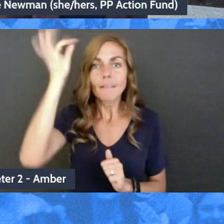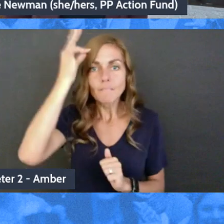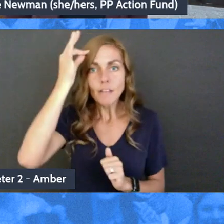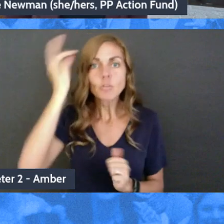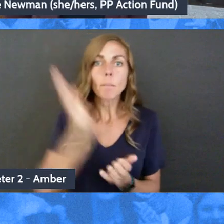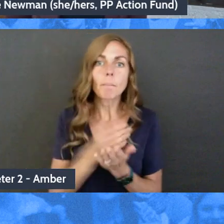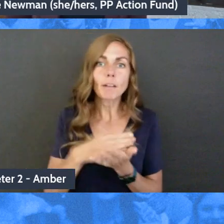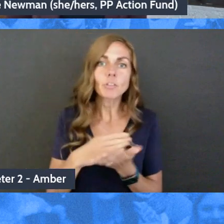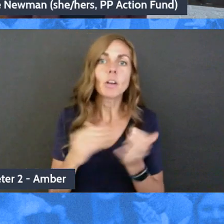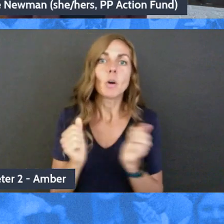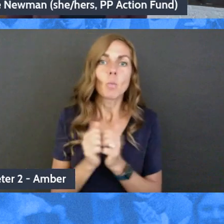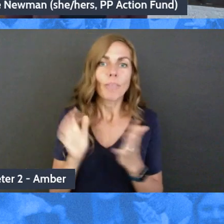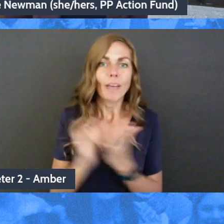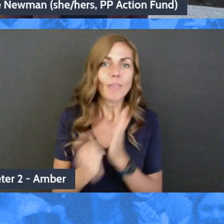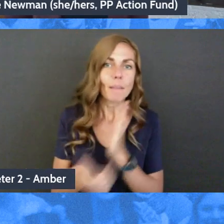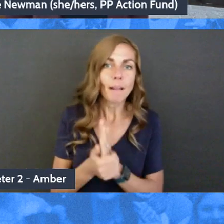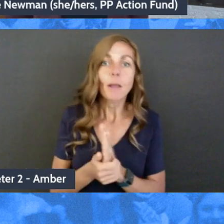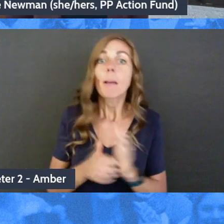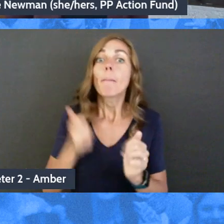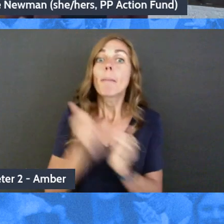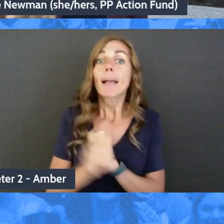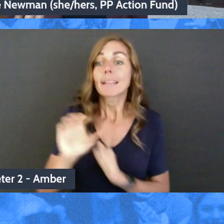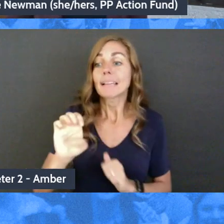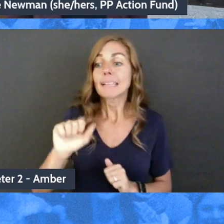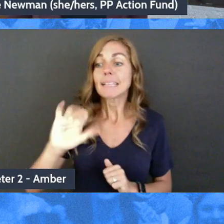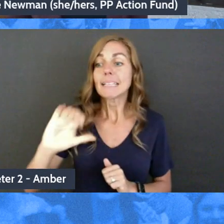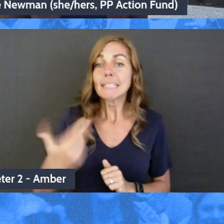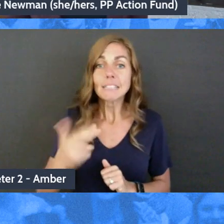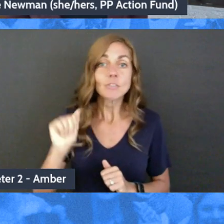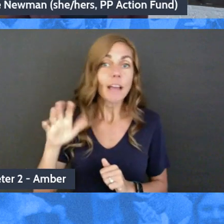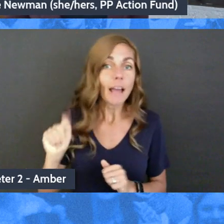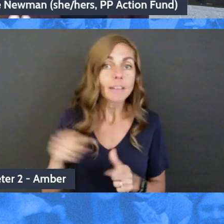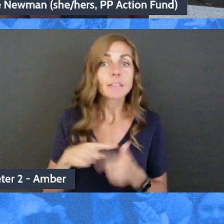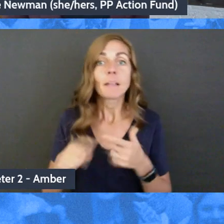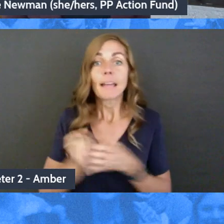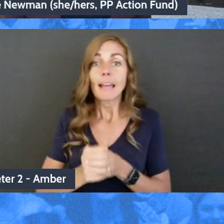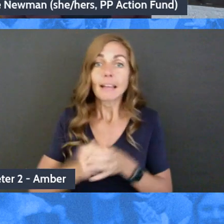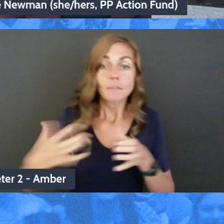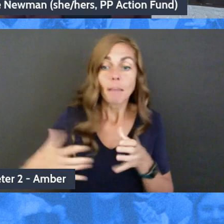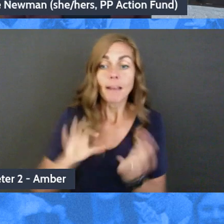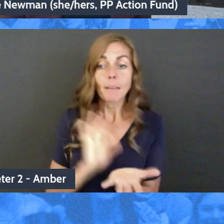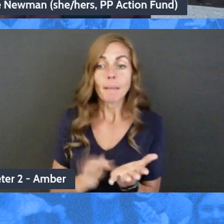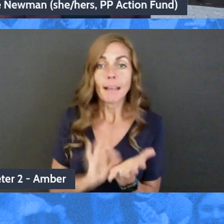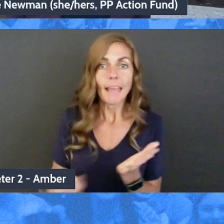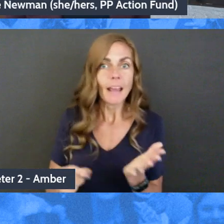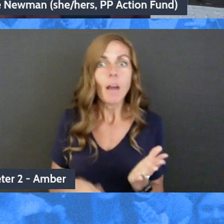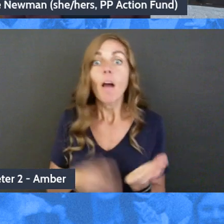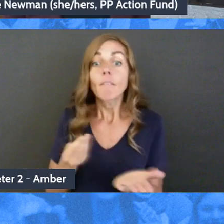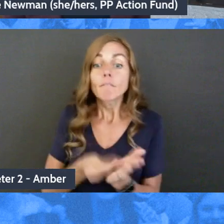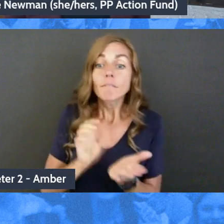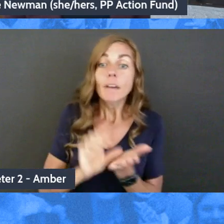passing the EACH Act, expanding Medicaid, funding Title 10, we saw it just yesterday, the Biden administration,